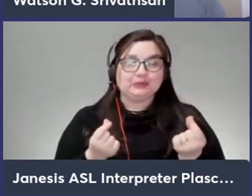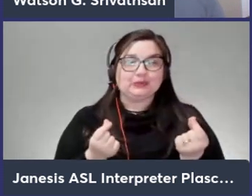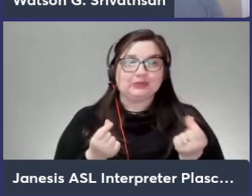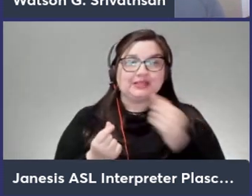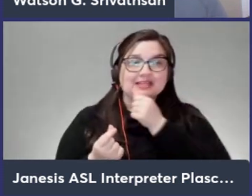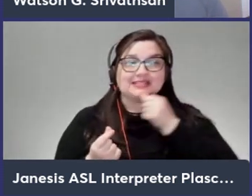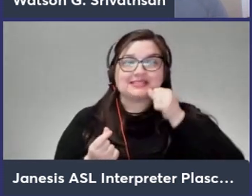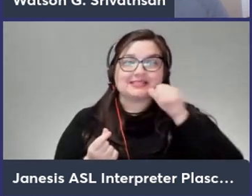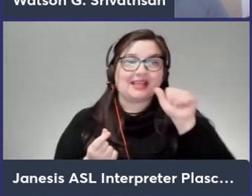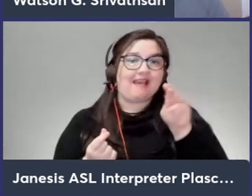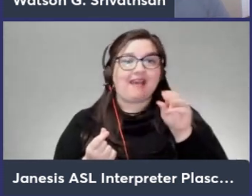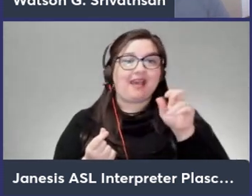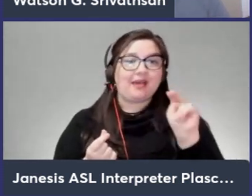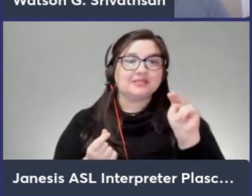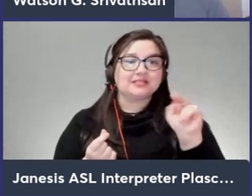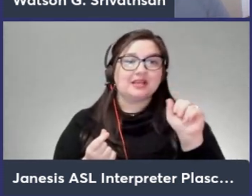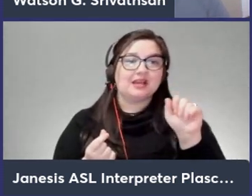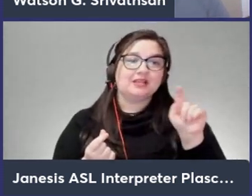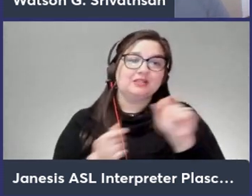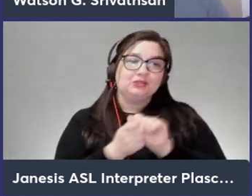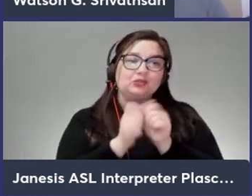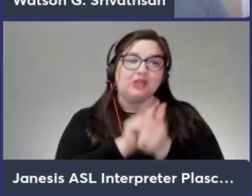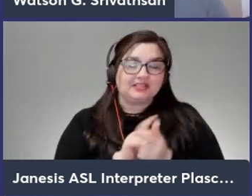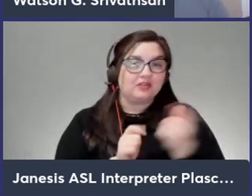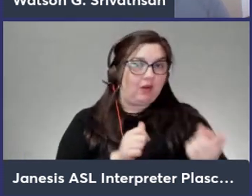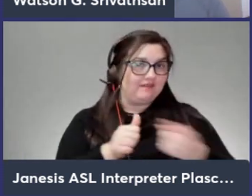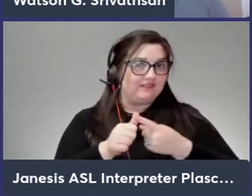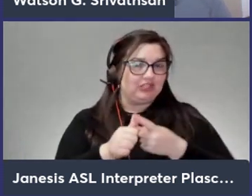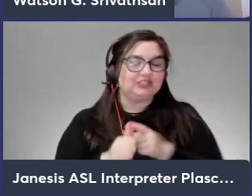go to aws.amazon.com/translate,